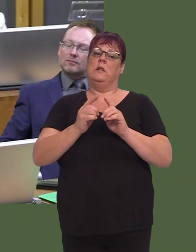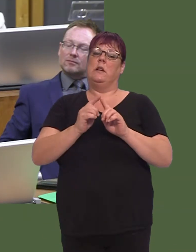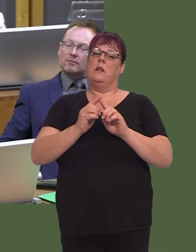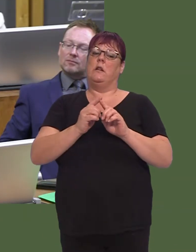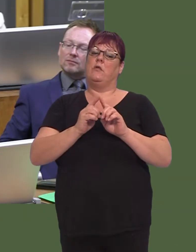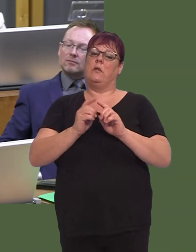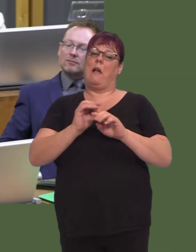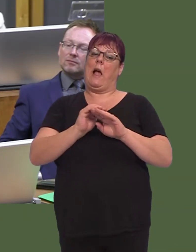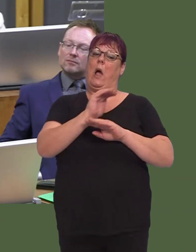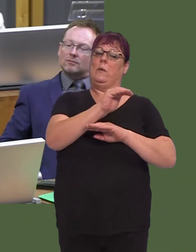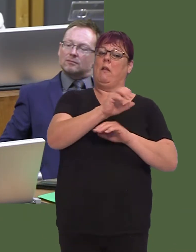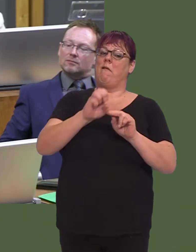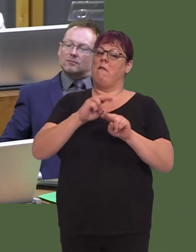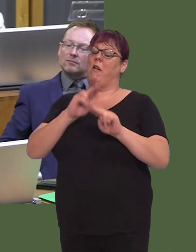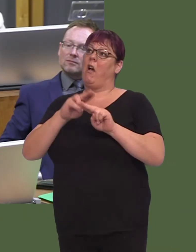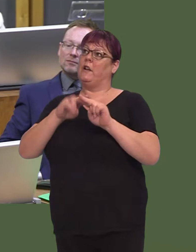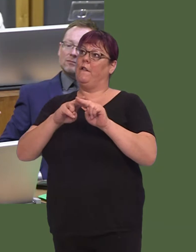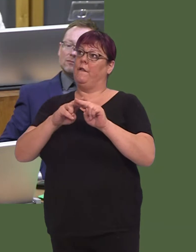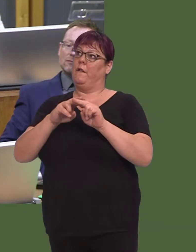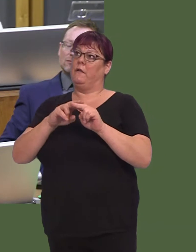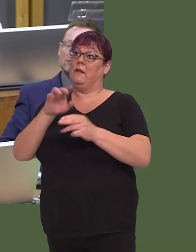the very edge of the city deal footprint for Cardiff.